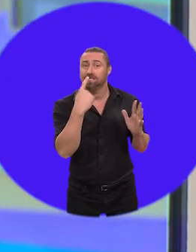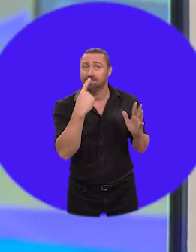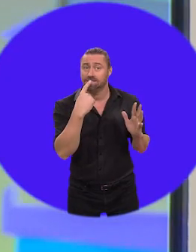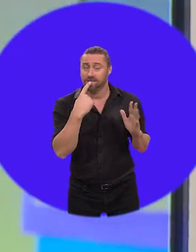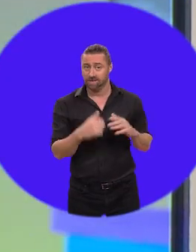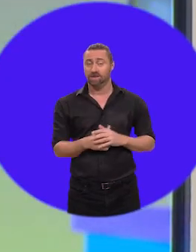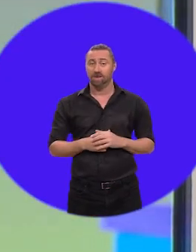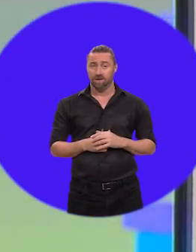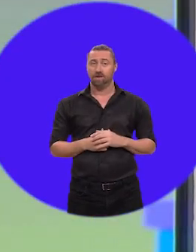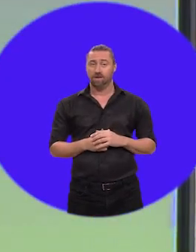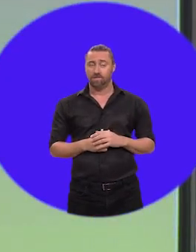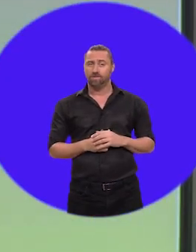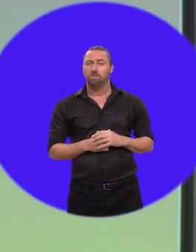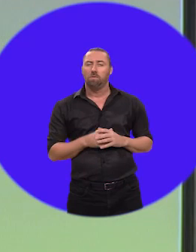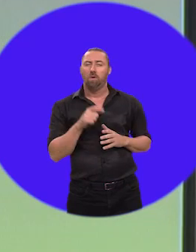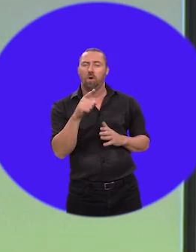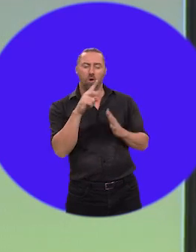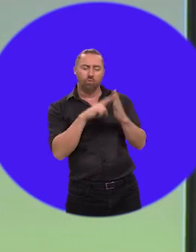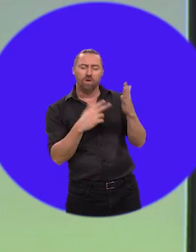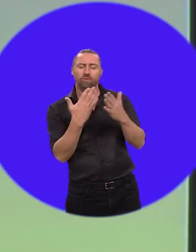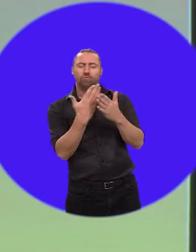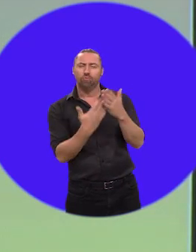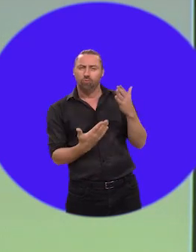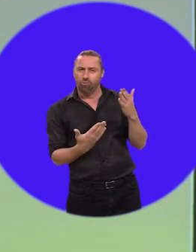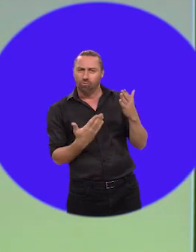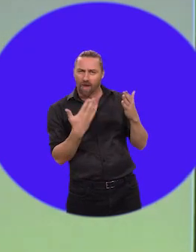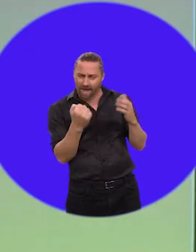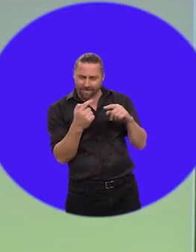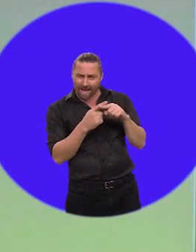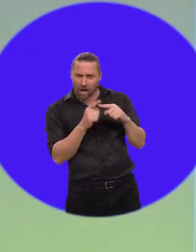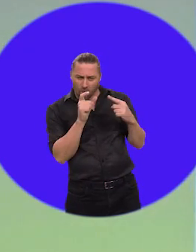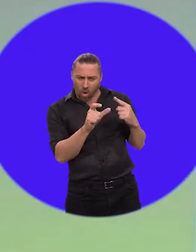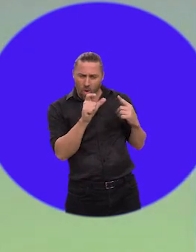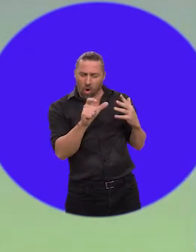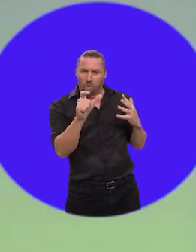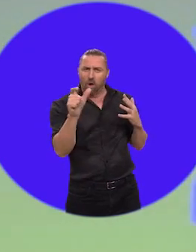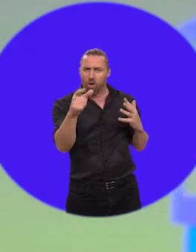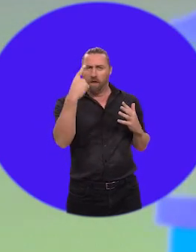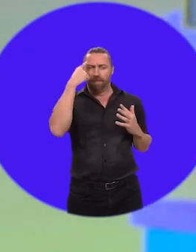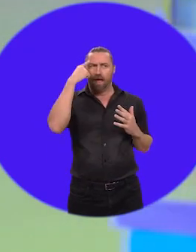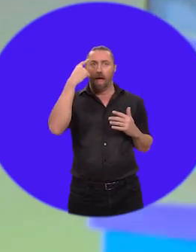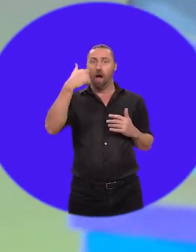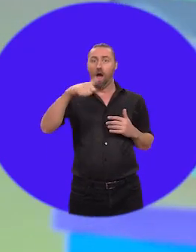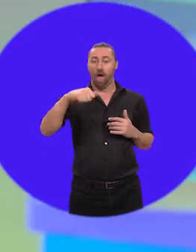Now I'm going to say some words from the story, and I want you to think about which of your senses,